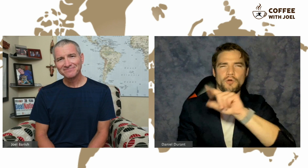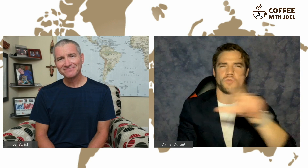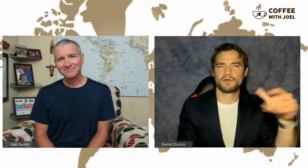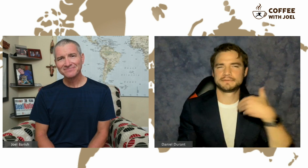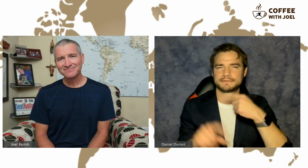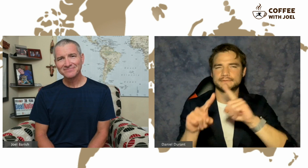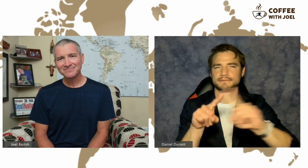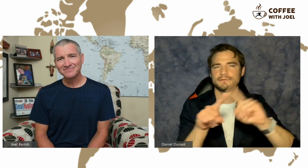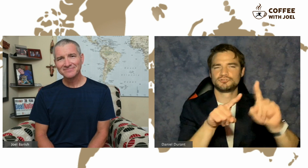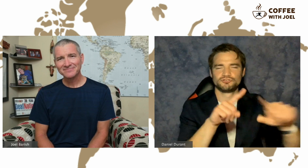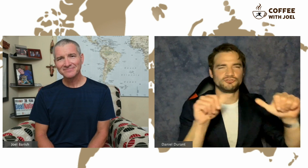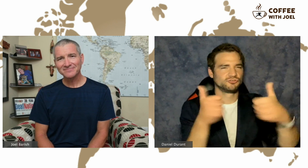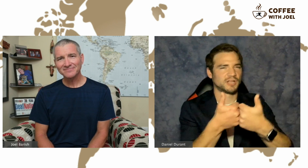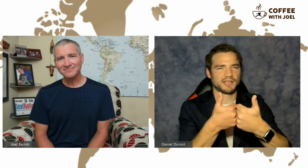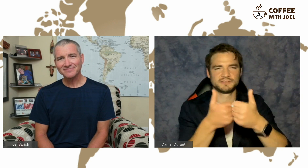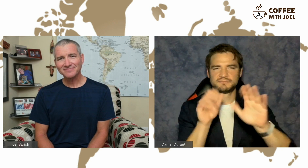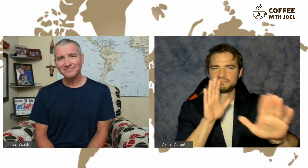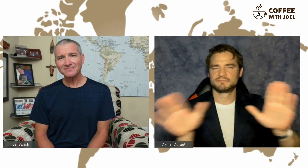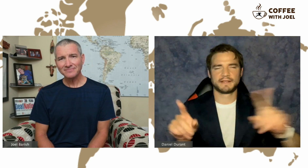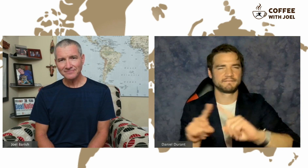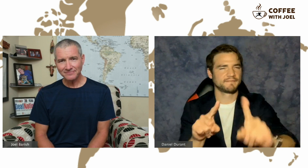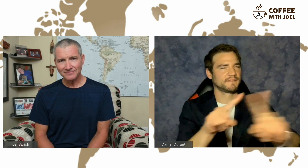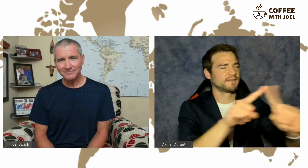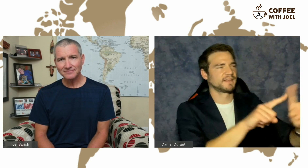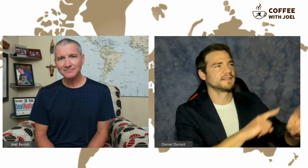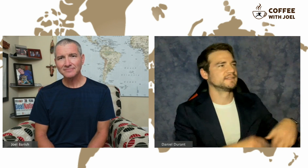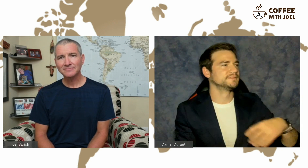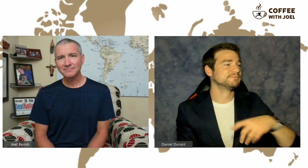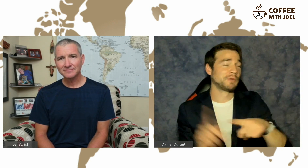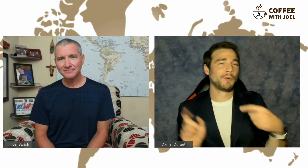They all have different challenges in their own ways,